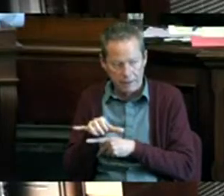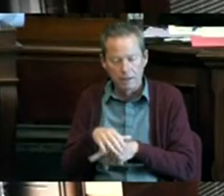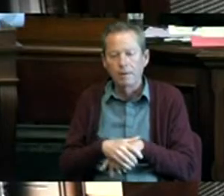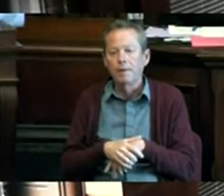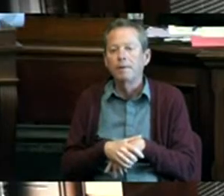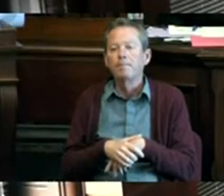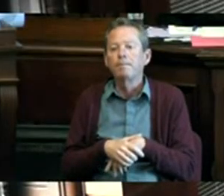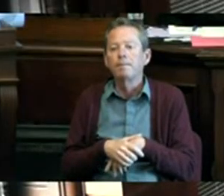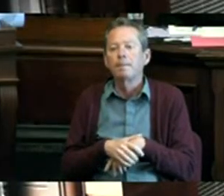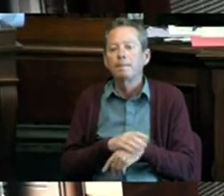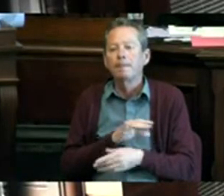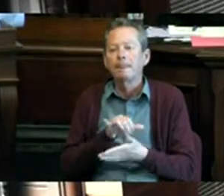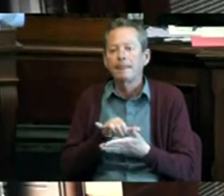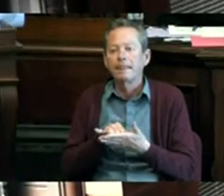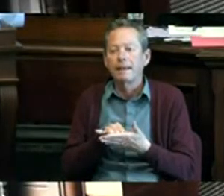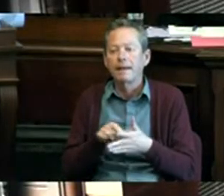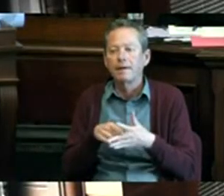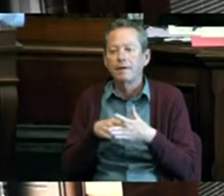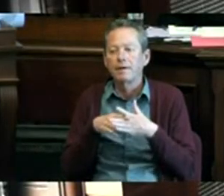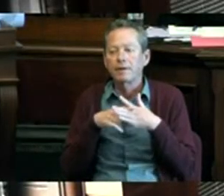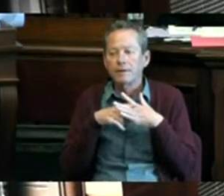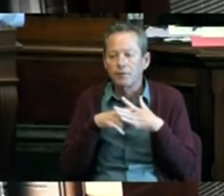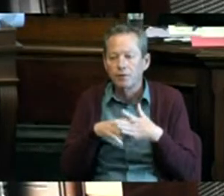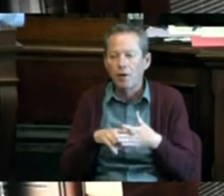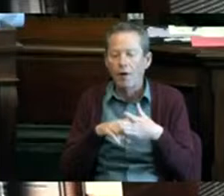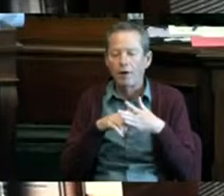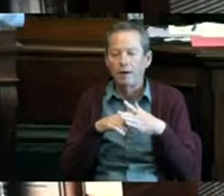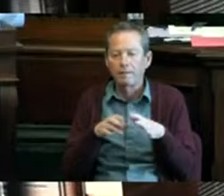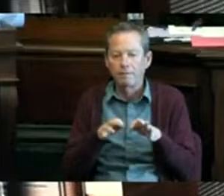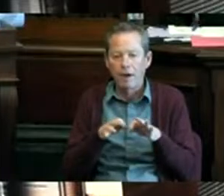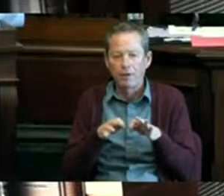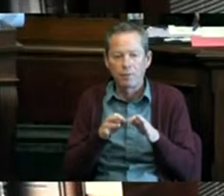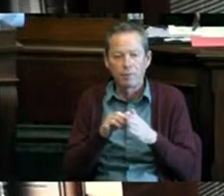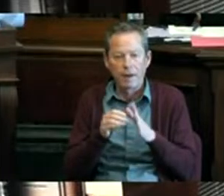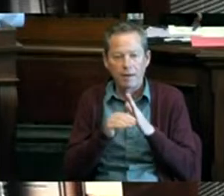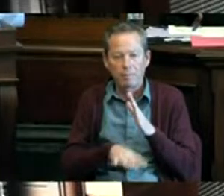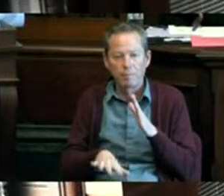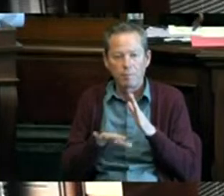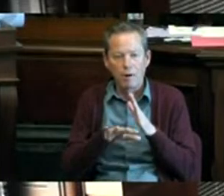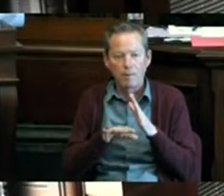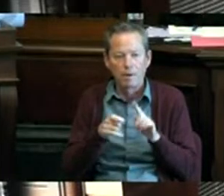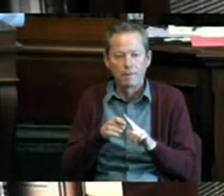proportion that was used to